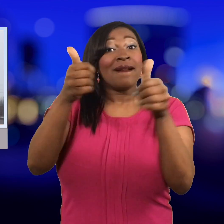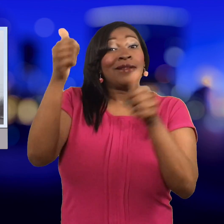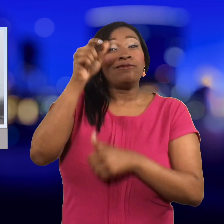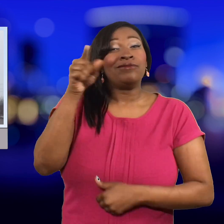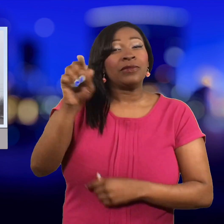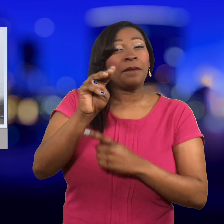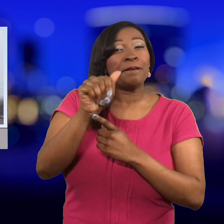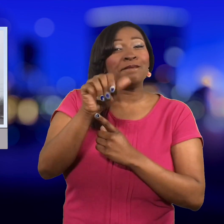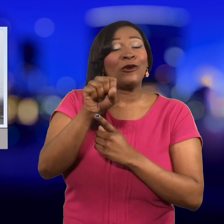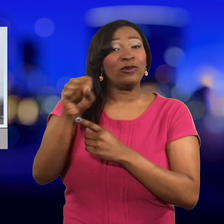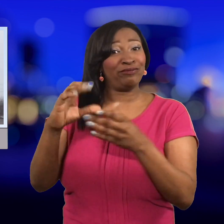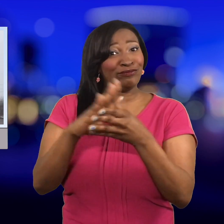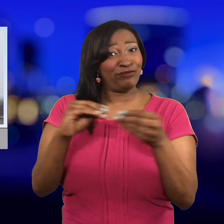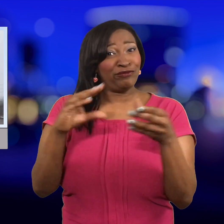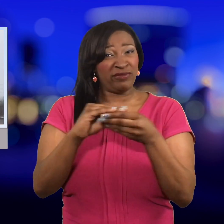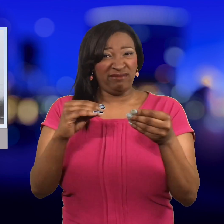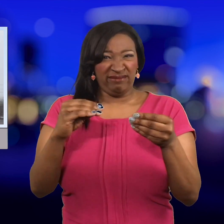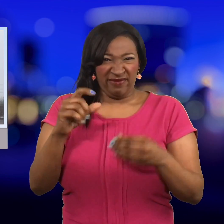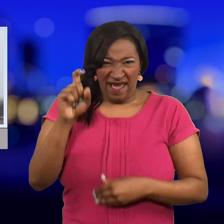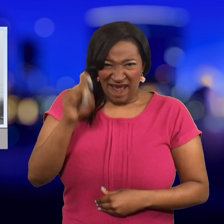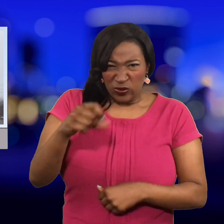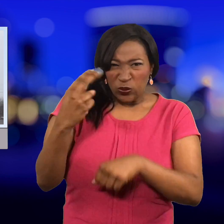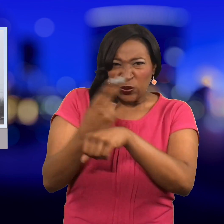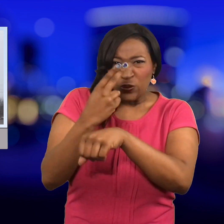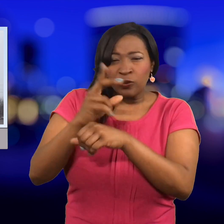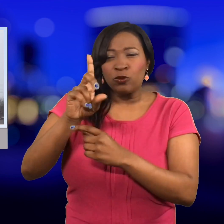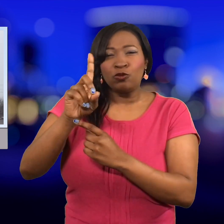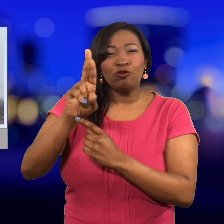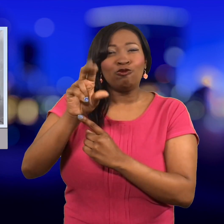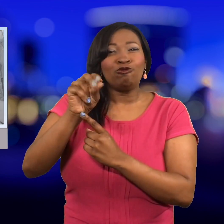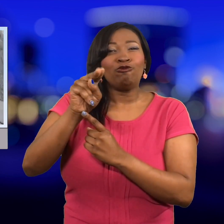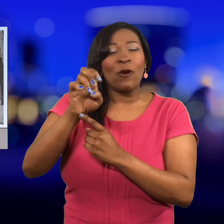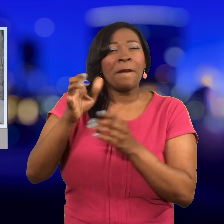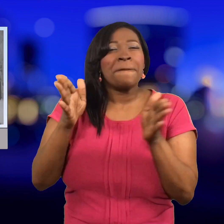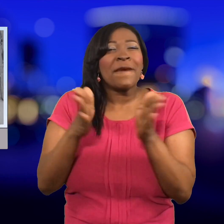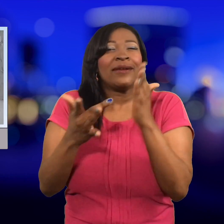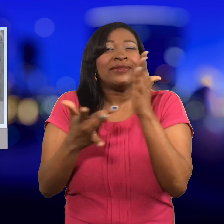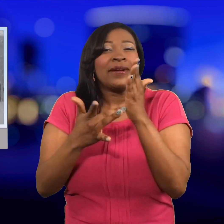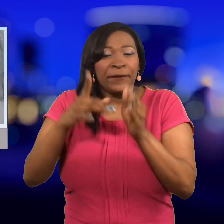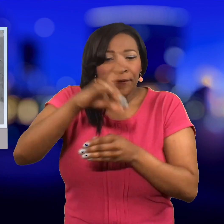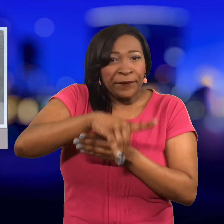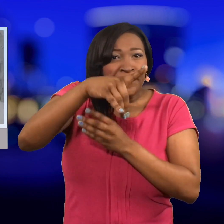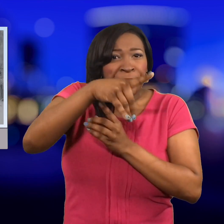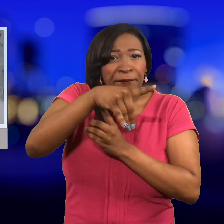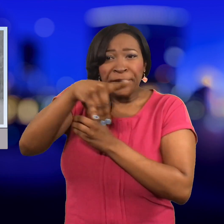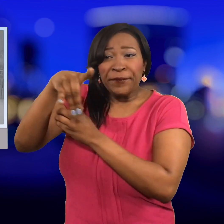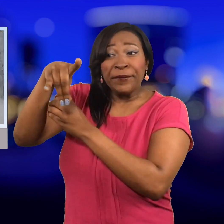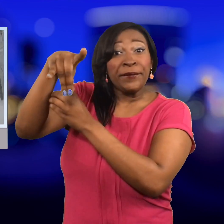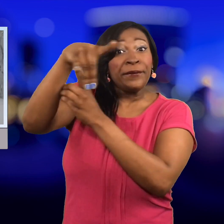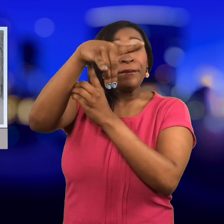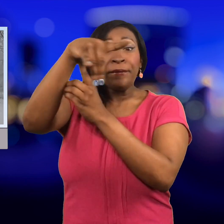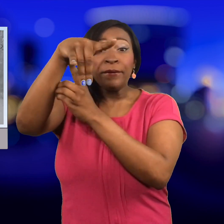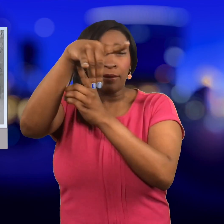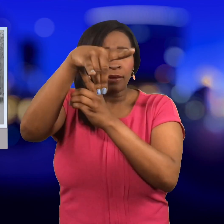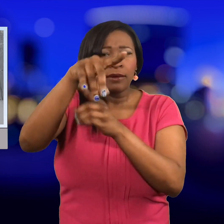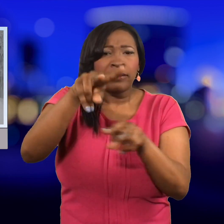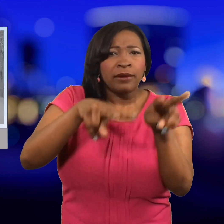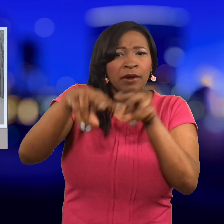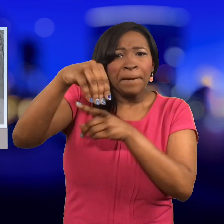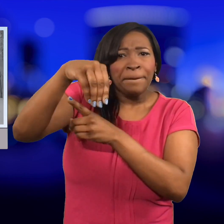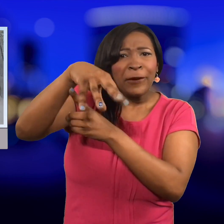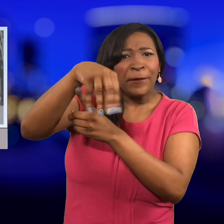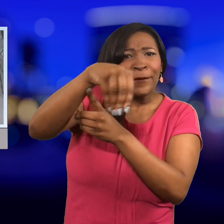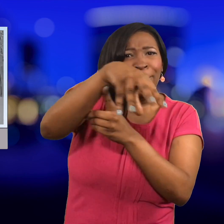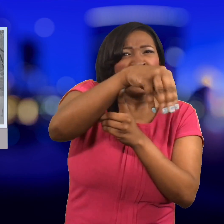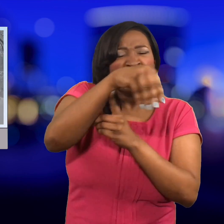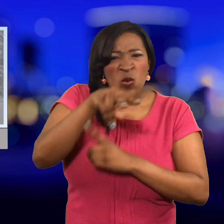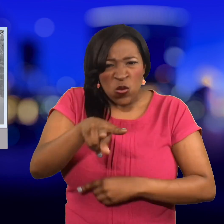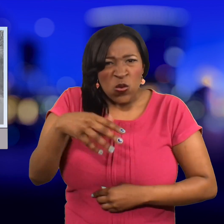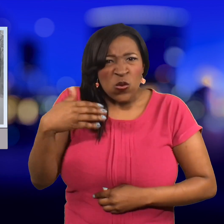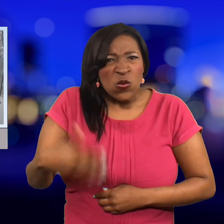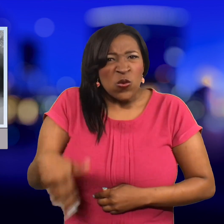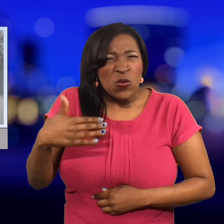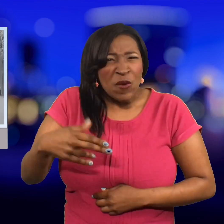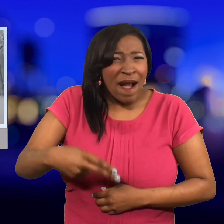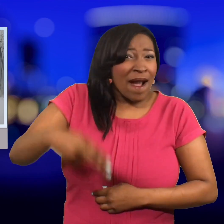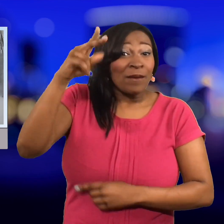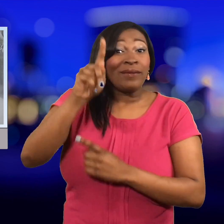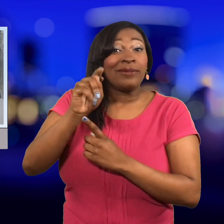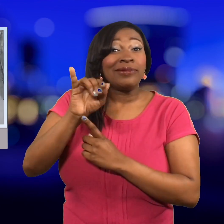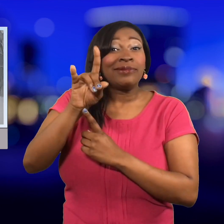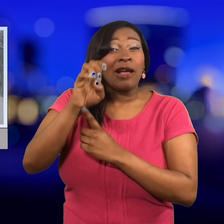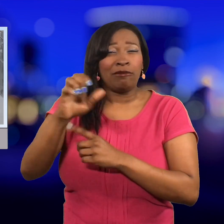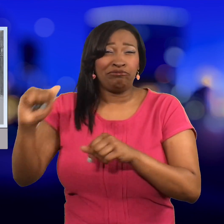Officials in Massachusetts say they've had to use drones to assess beach damage because